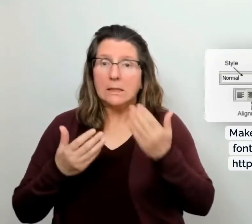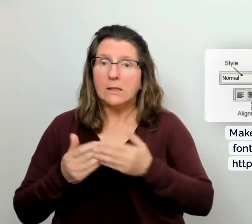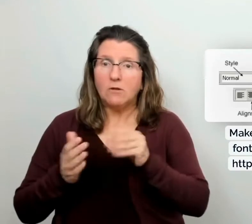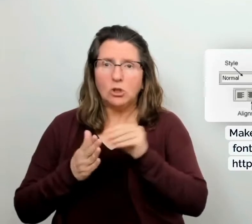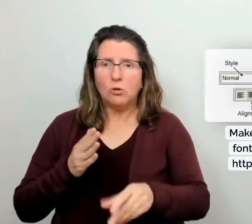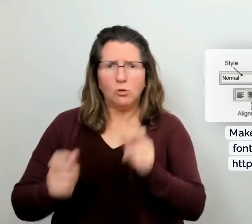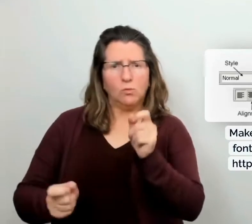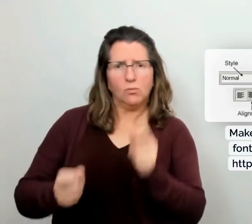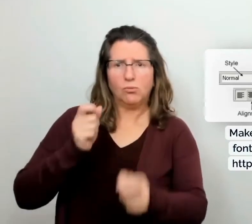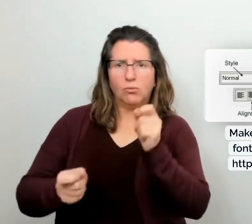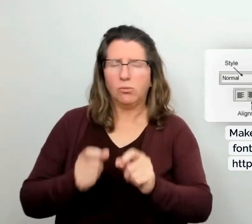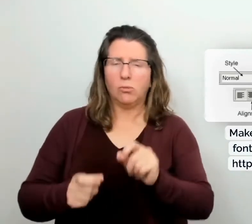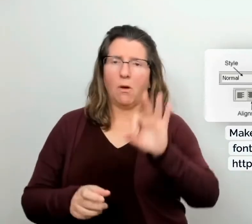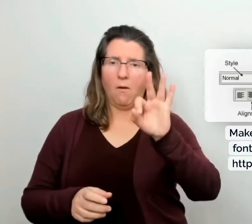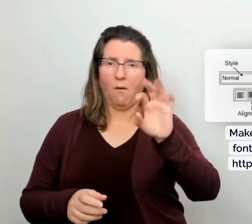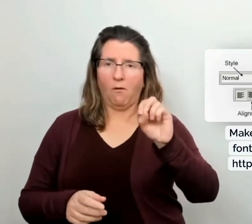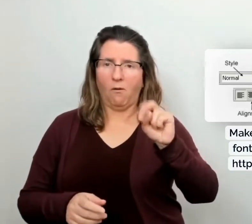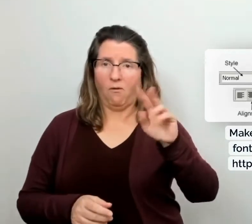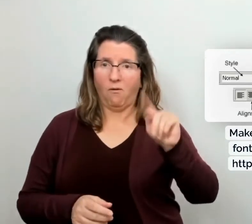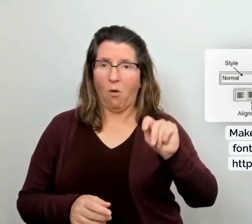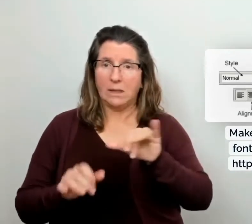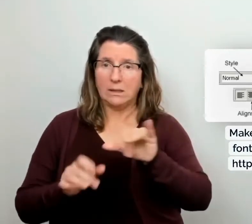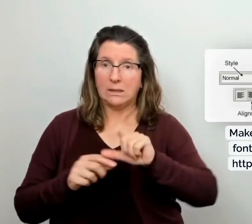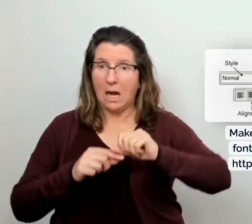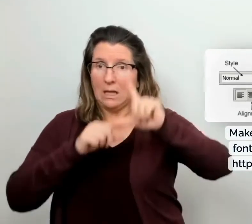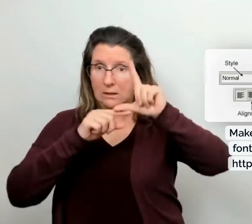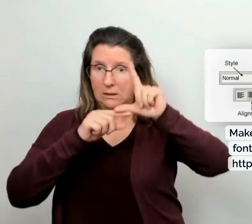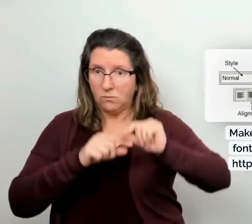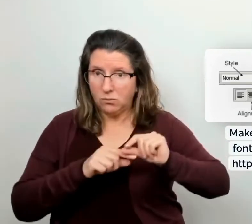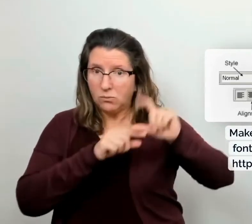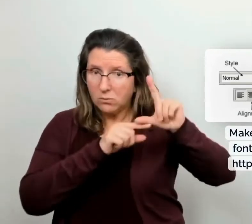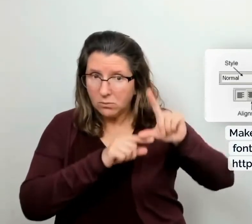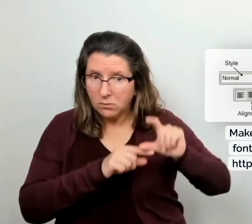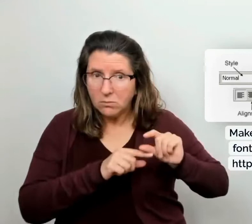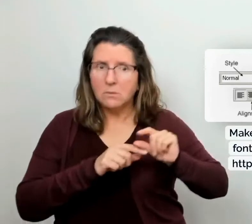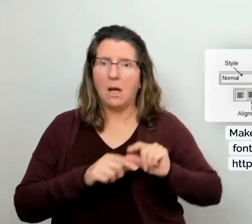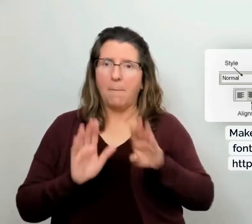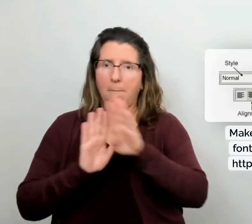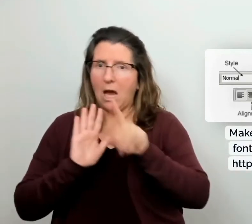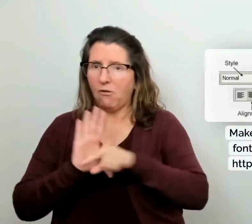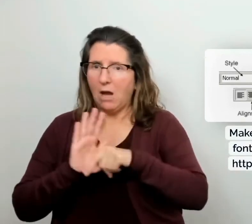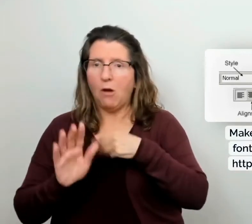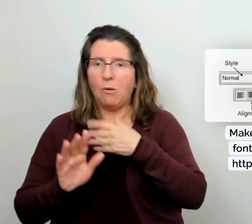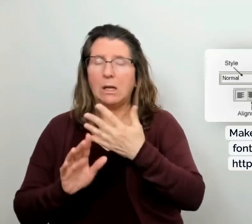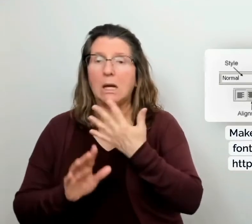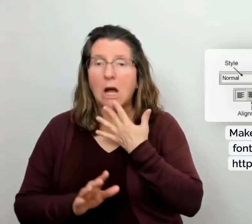Technology allows students the freedom to adjust font sizes, font types, etc.